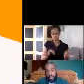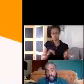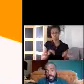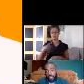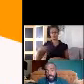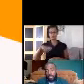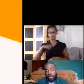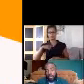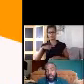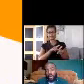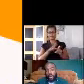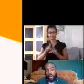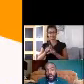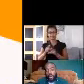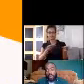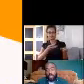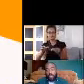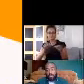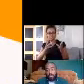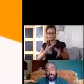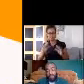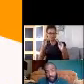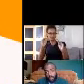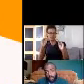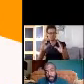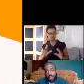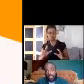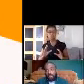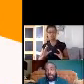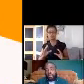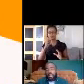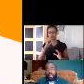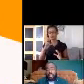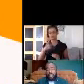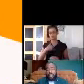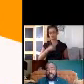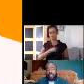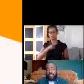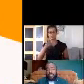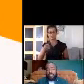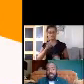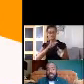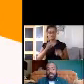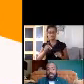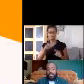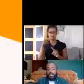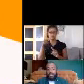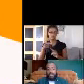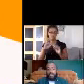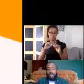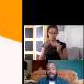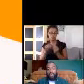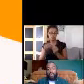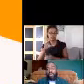that I do when, when I go into a specific organization is to, we do a thing called racial